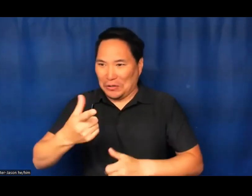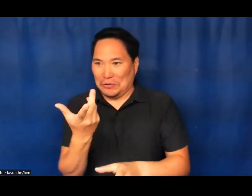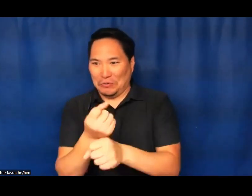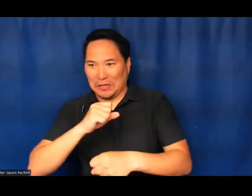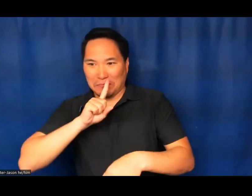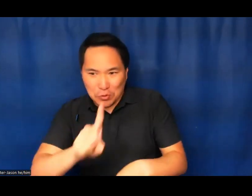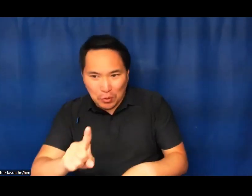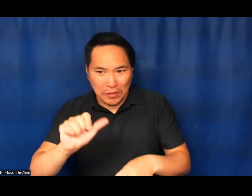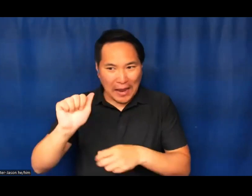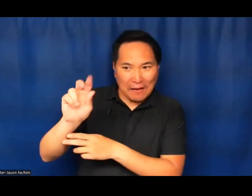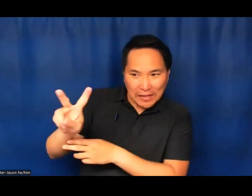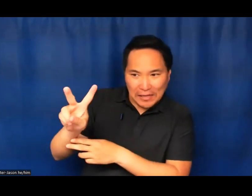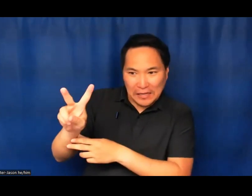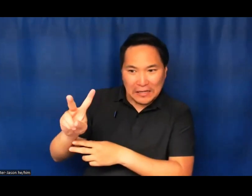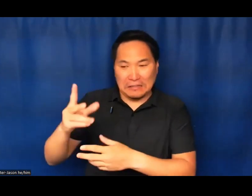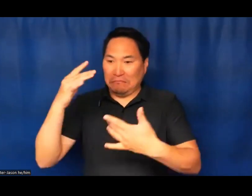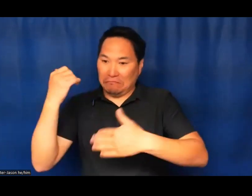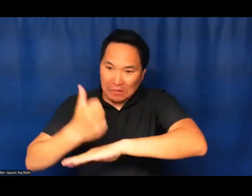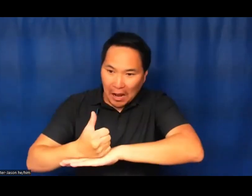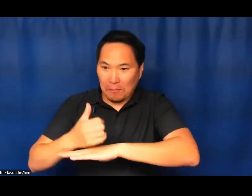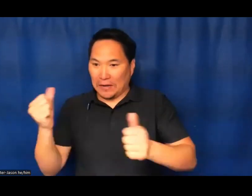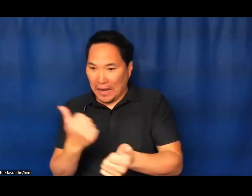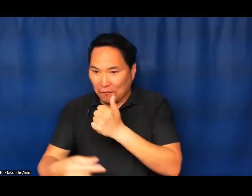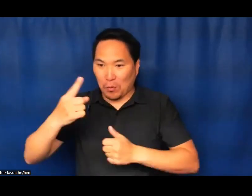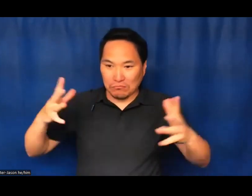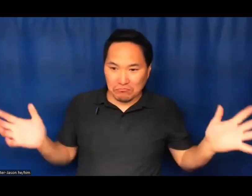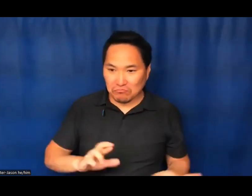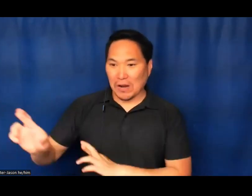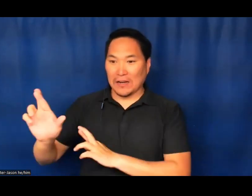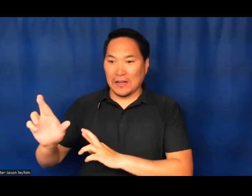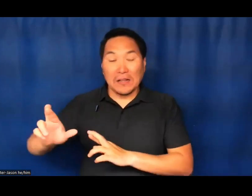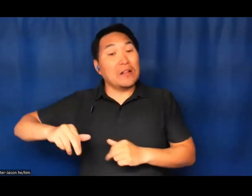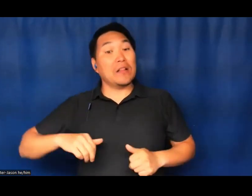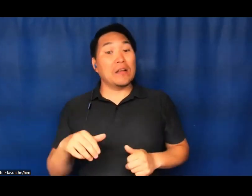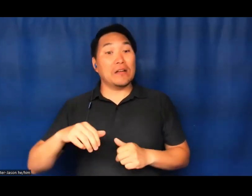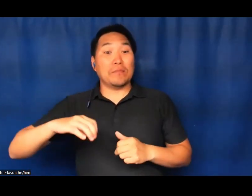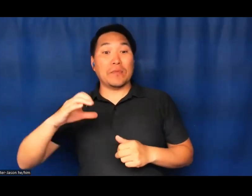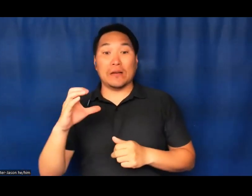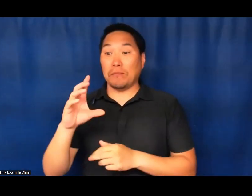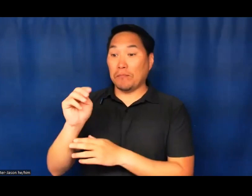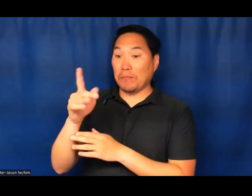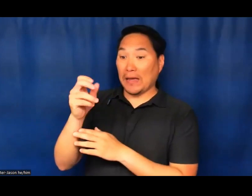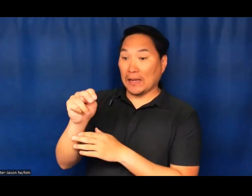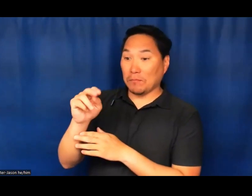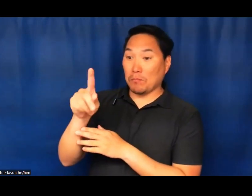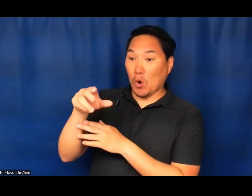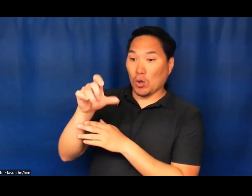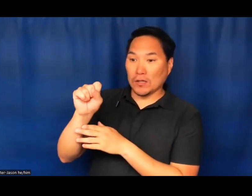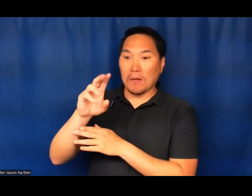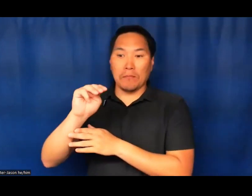AV and monitoring from AV. From the American Constitution society, Megan polis, Rebecca Steve Sanders Dean, Pegley